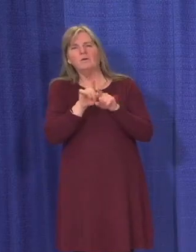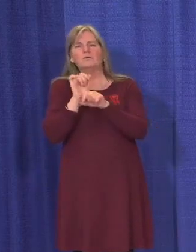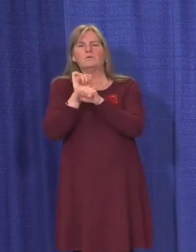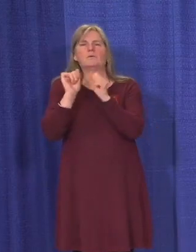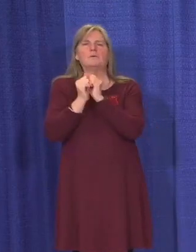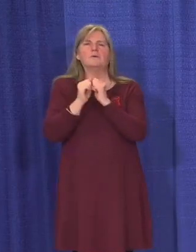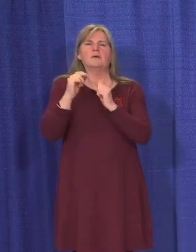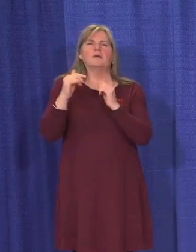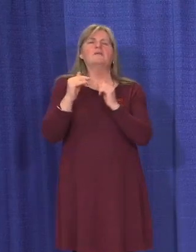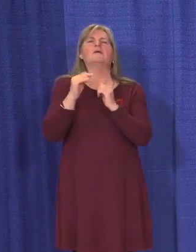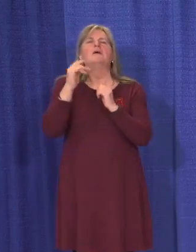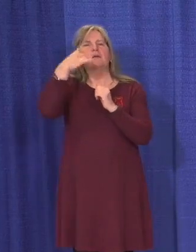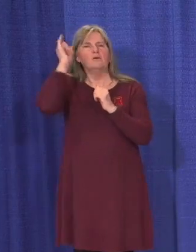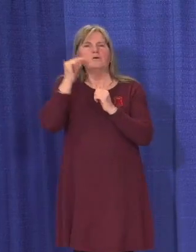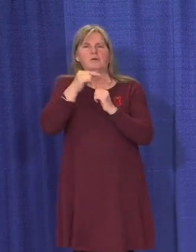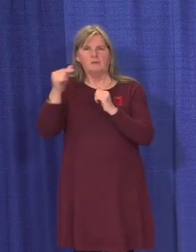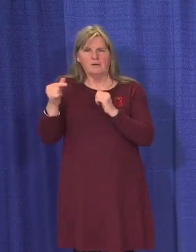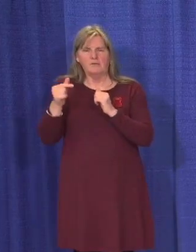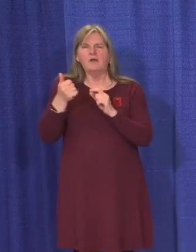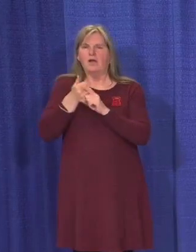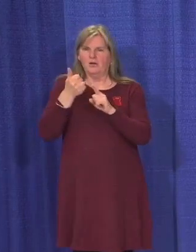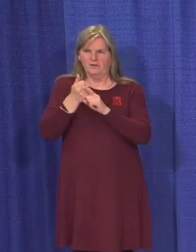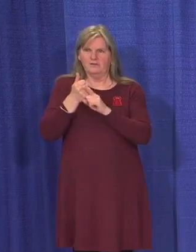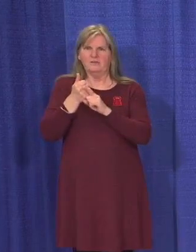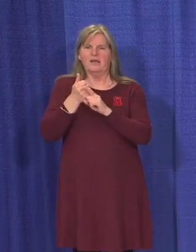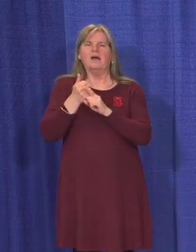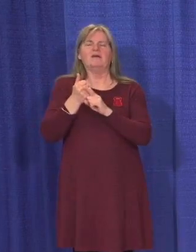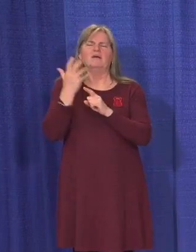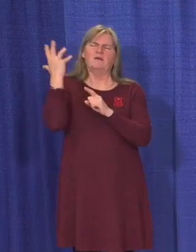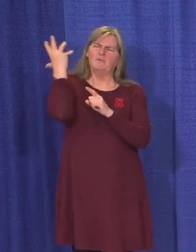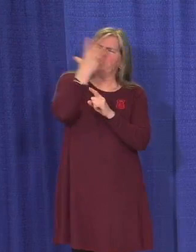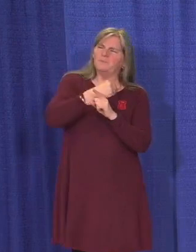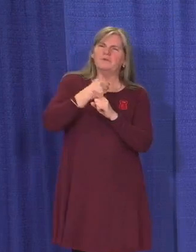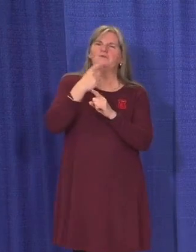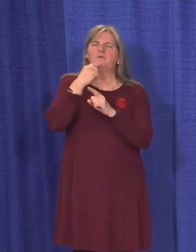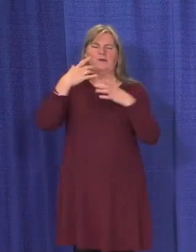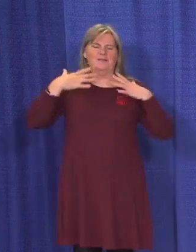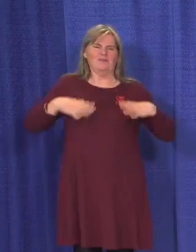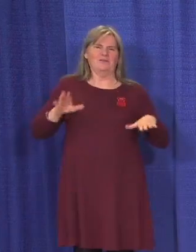Thank you Angela and thank you Ronnie for presenting the spin